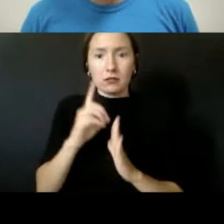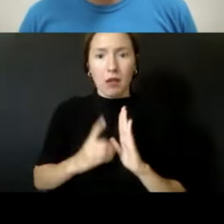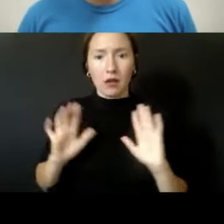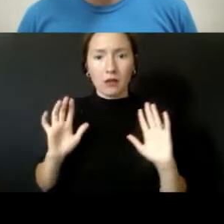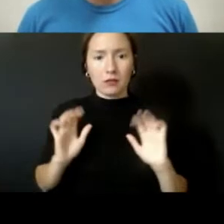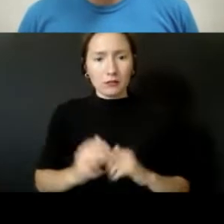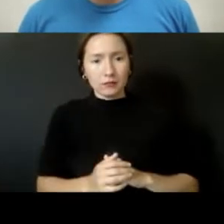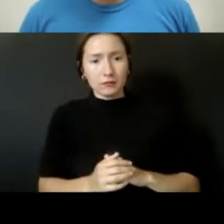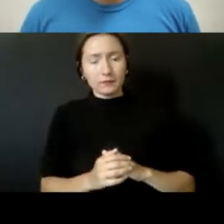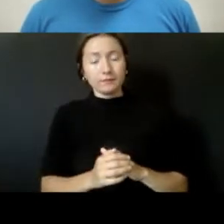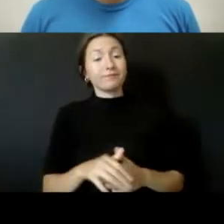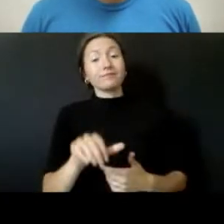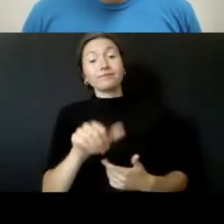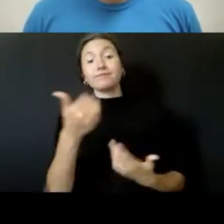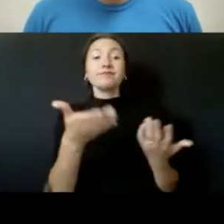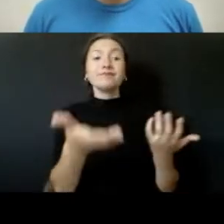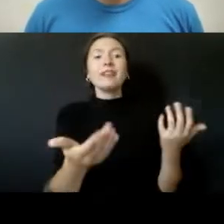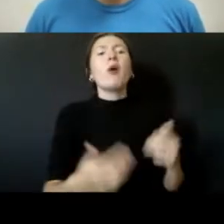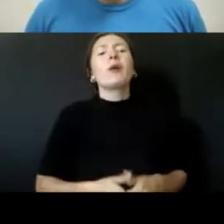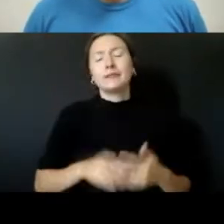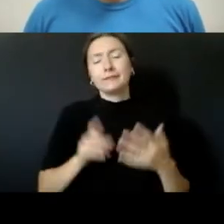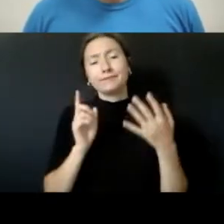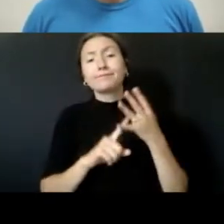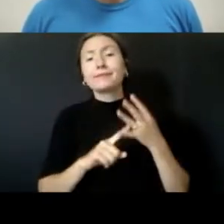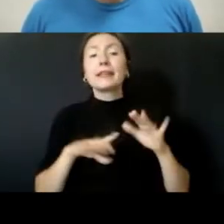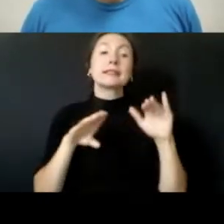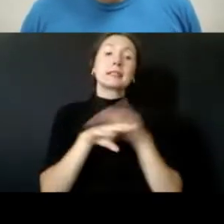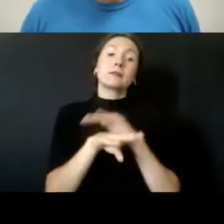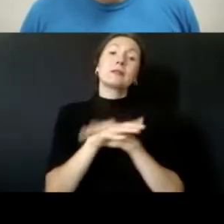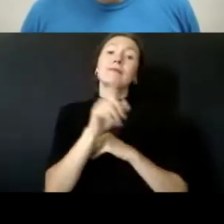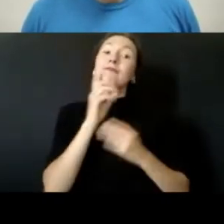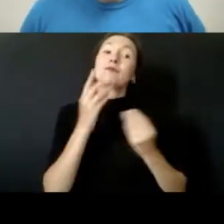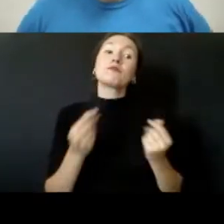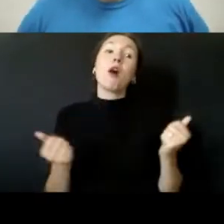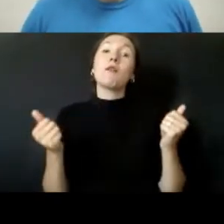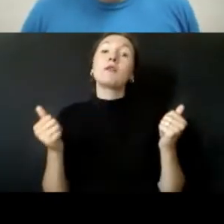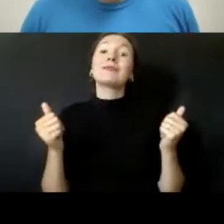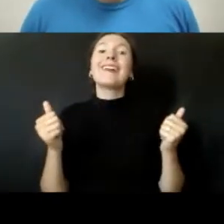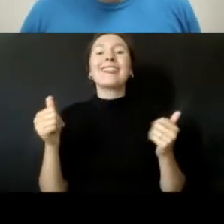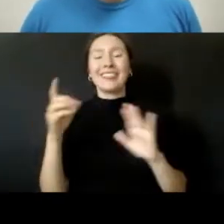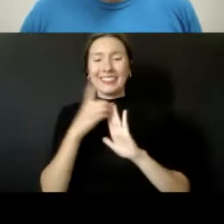at the design stage daniel naw this is great this is exactly where i started to shift my thinking